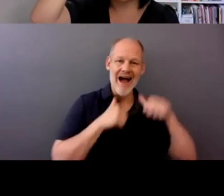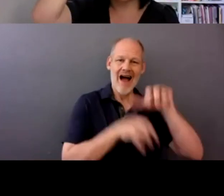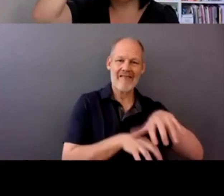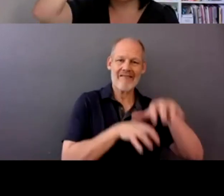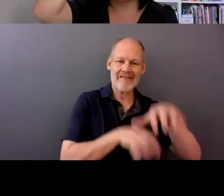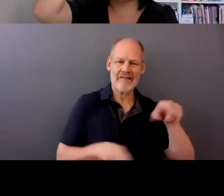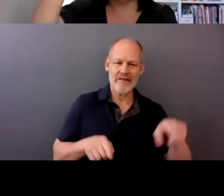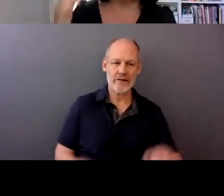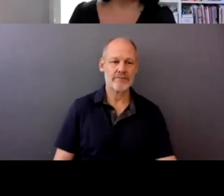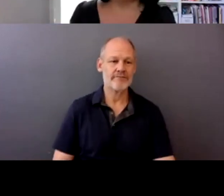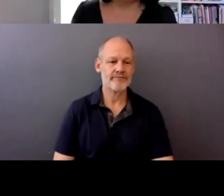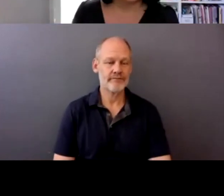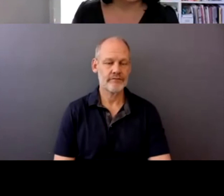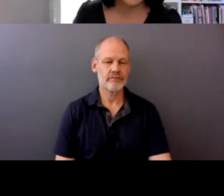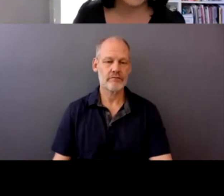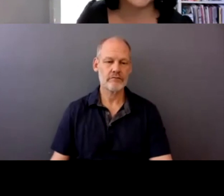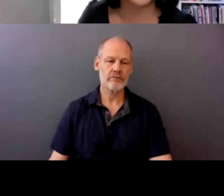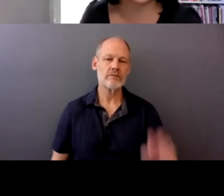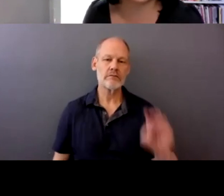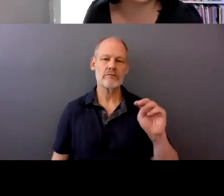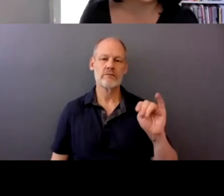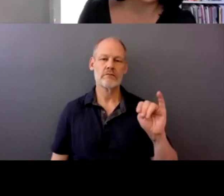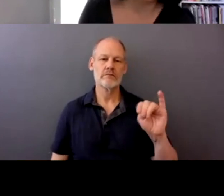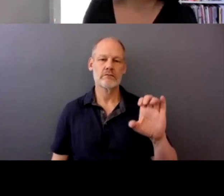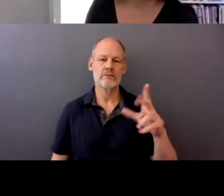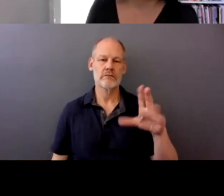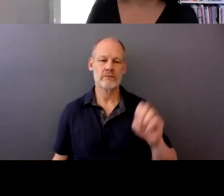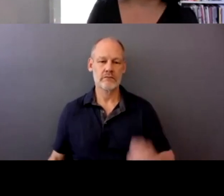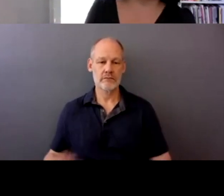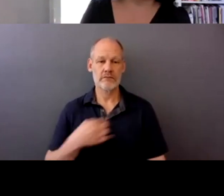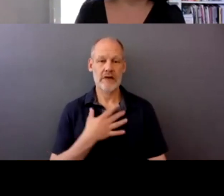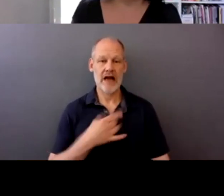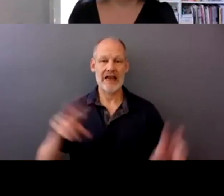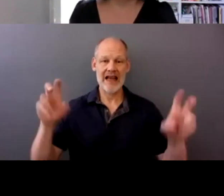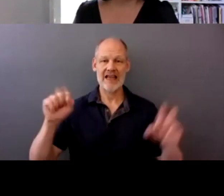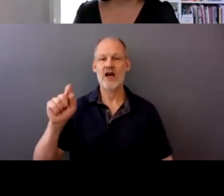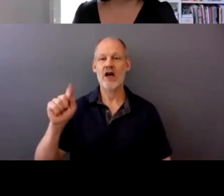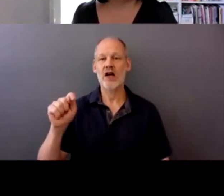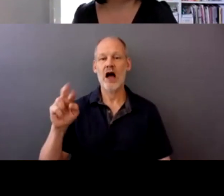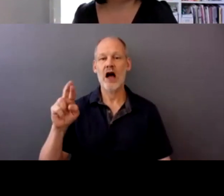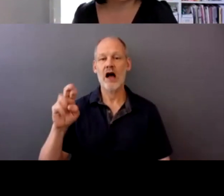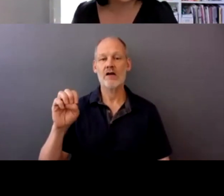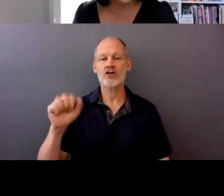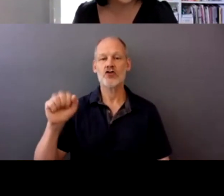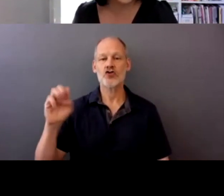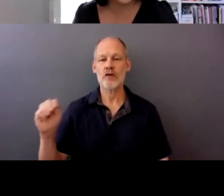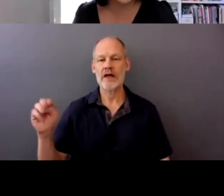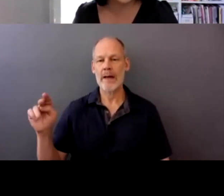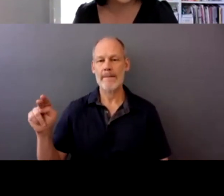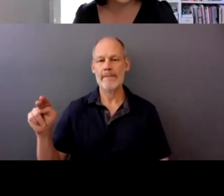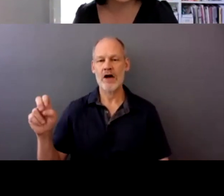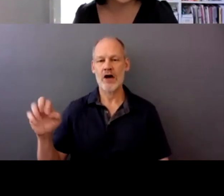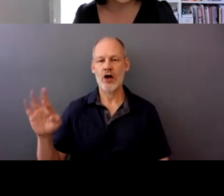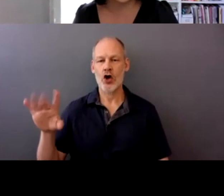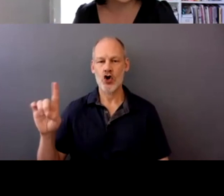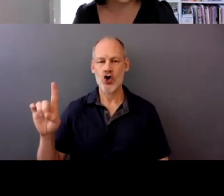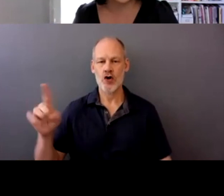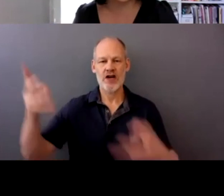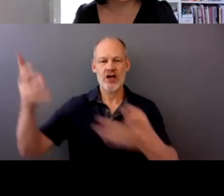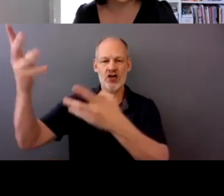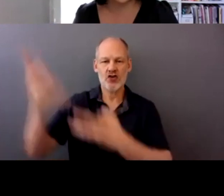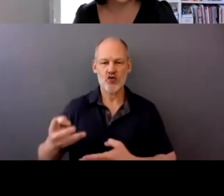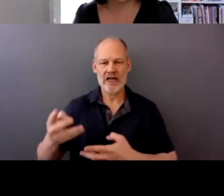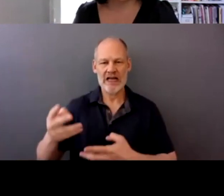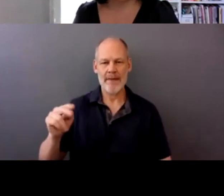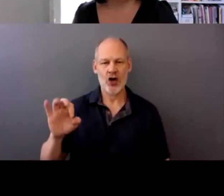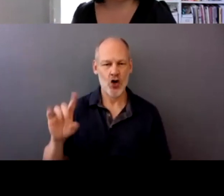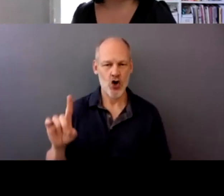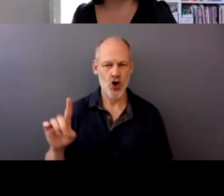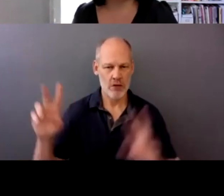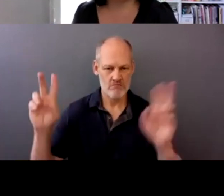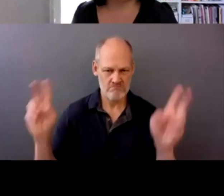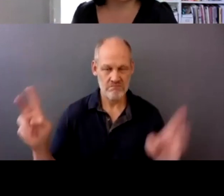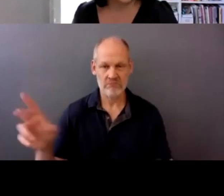The platform I referenced is Stream Yard. It's designed for video content. It's more robust.